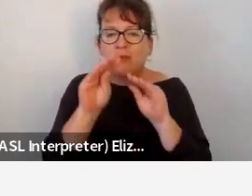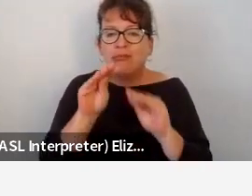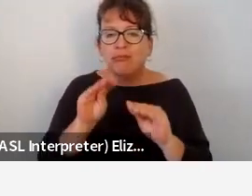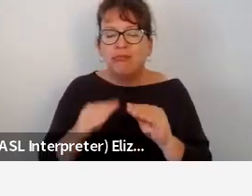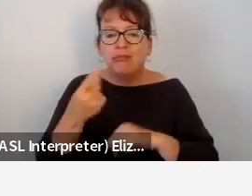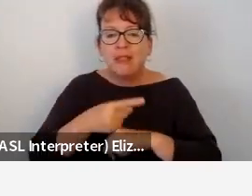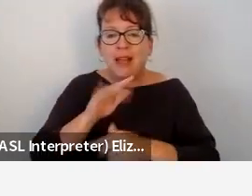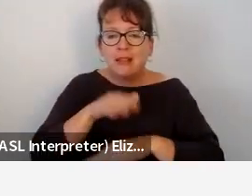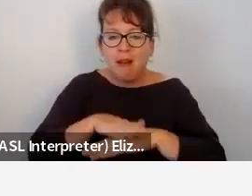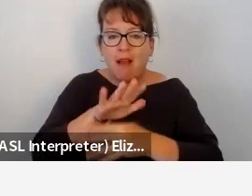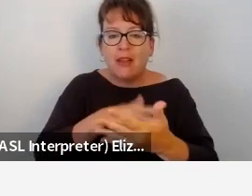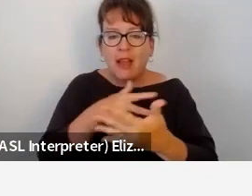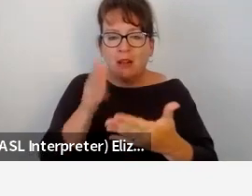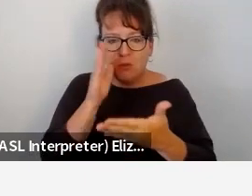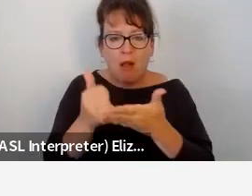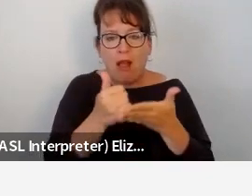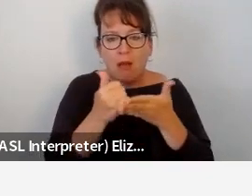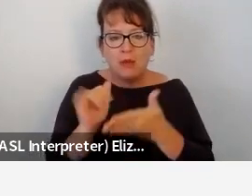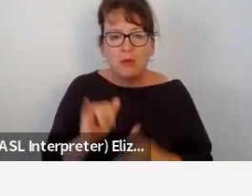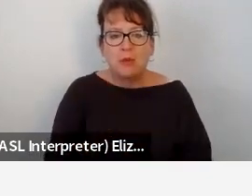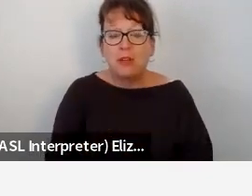Next slide. All right.